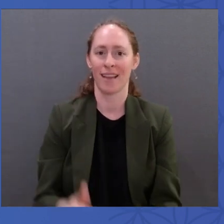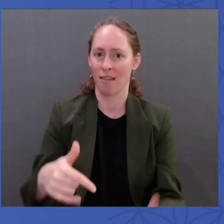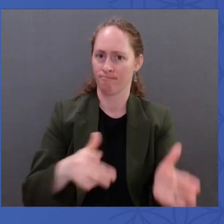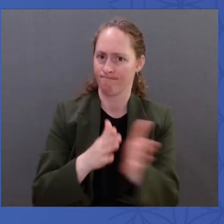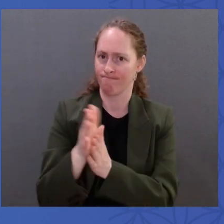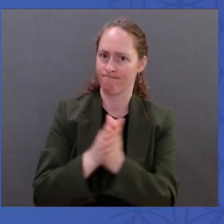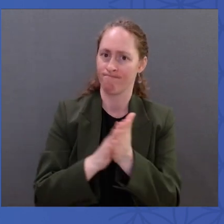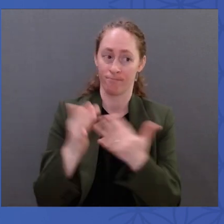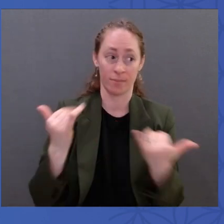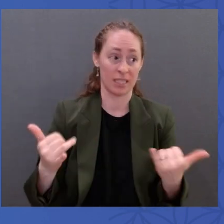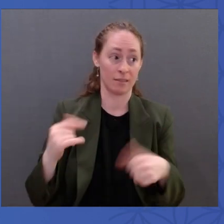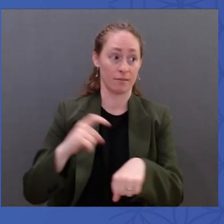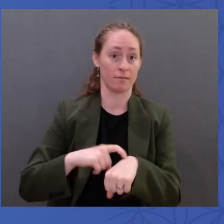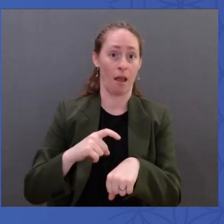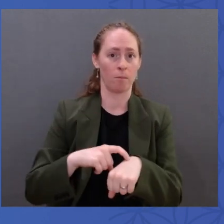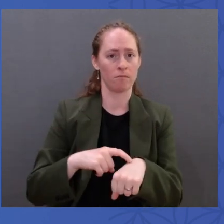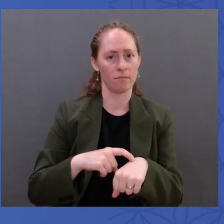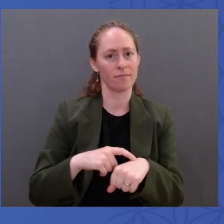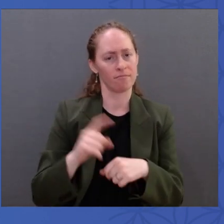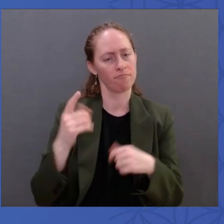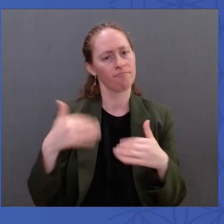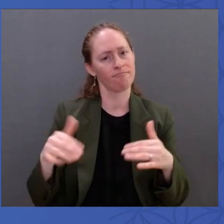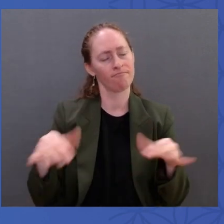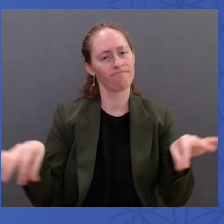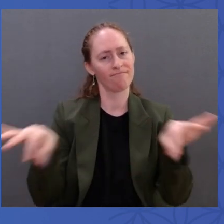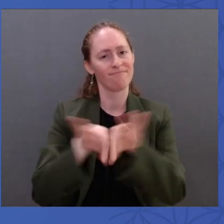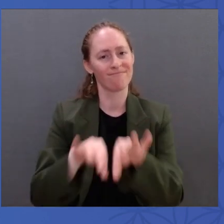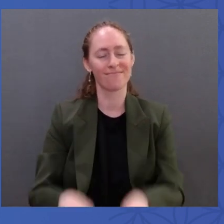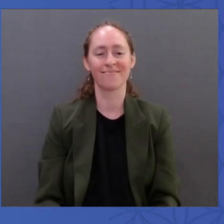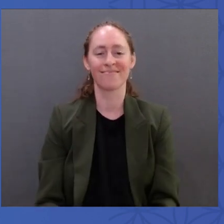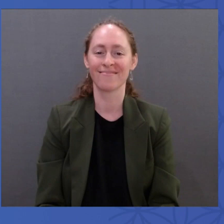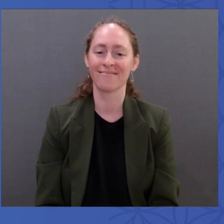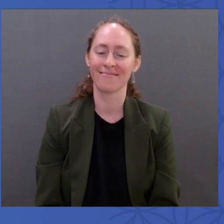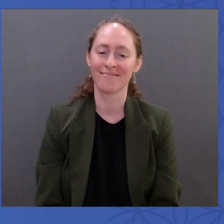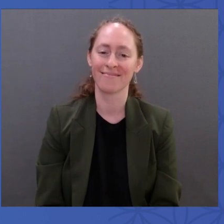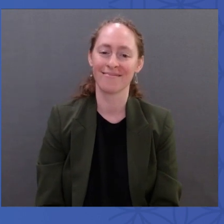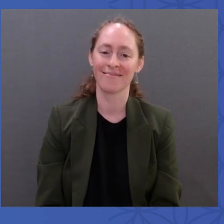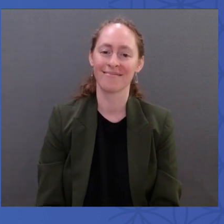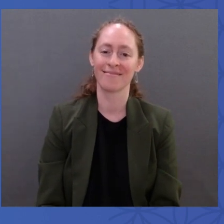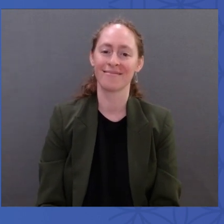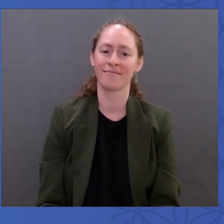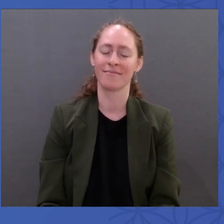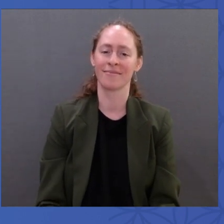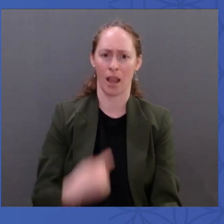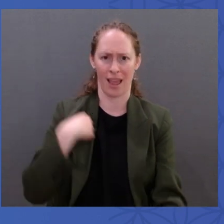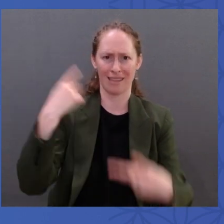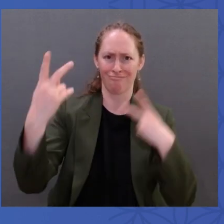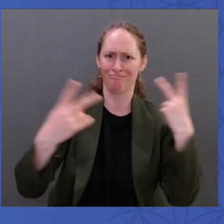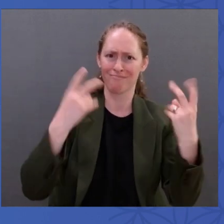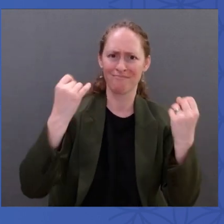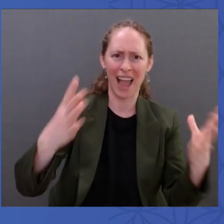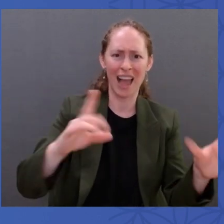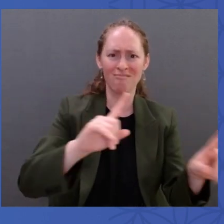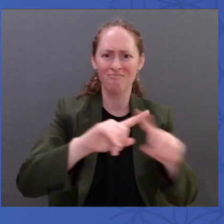and most dynamic economies. Together, we can leverage our strengths to grow our economies,